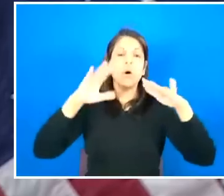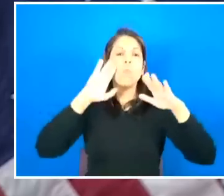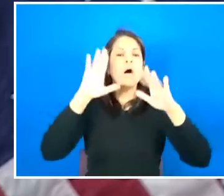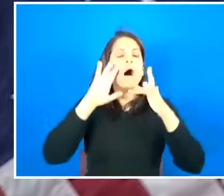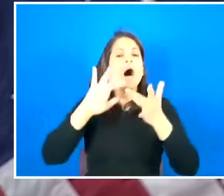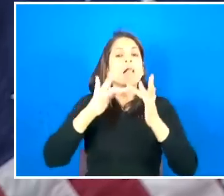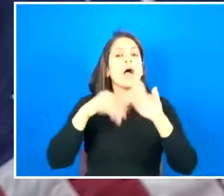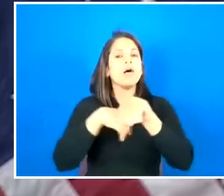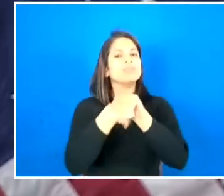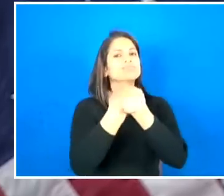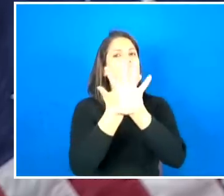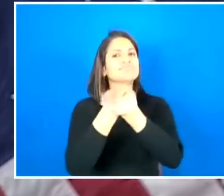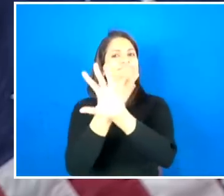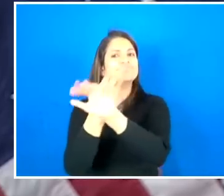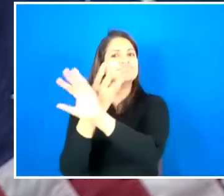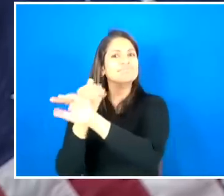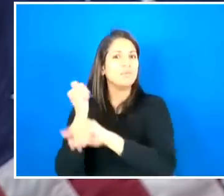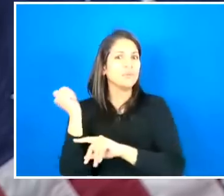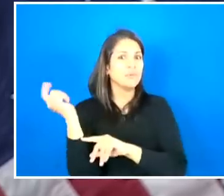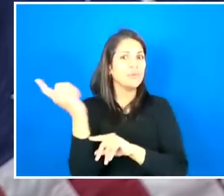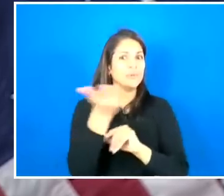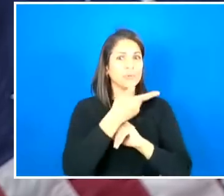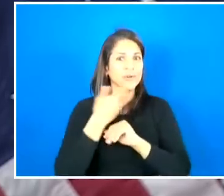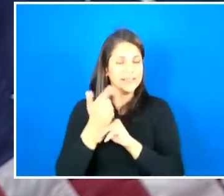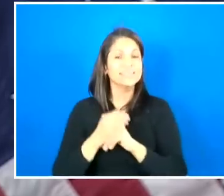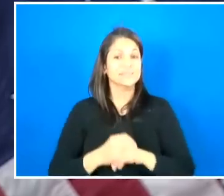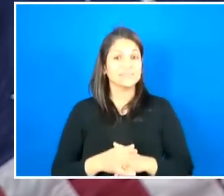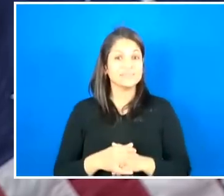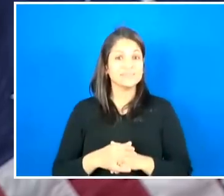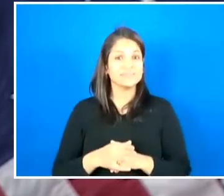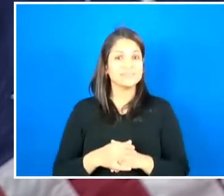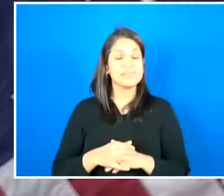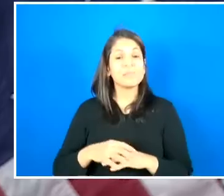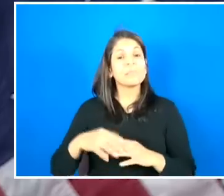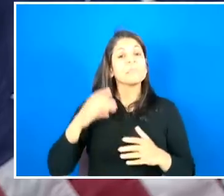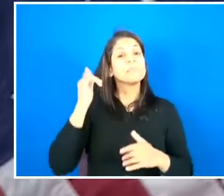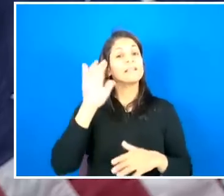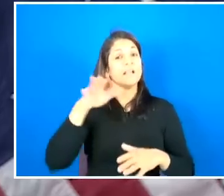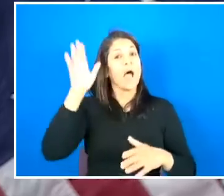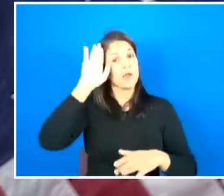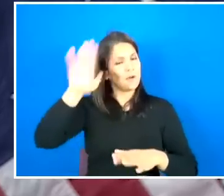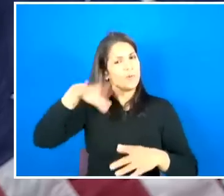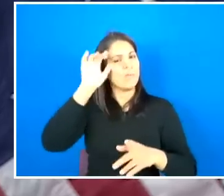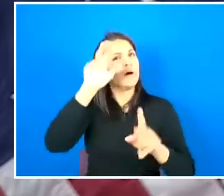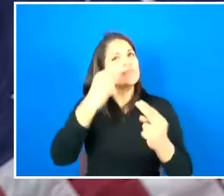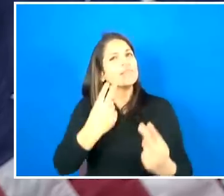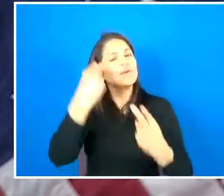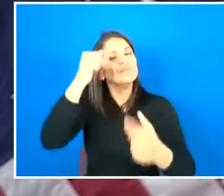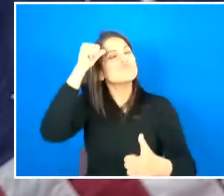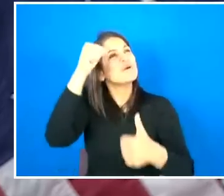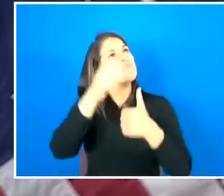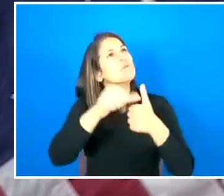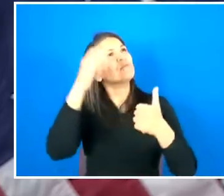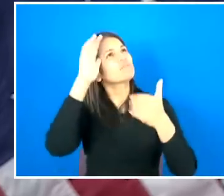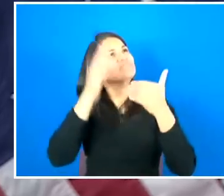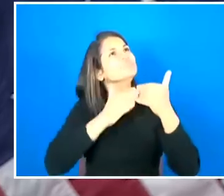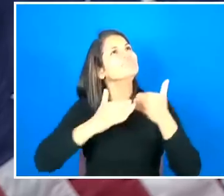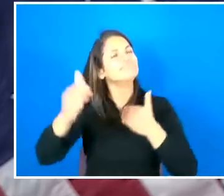VERY SPECIAL. YOUAY M NOT HAVE THE TRADITIONAL CEREMONY THAT YOU WERE LOOKING FORWARD TO, WE'RE